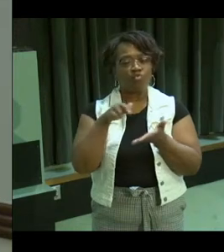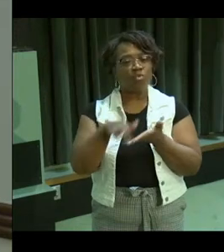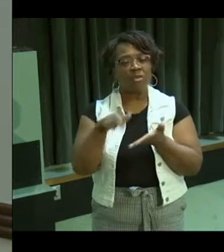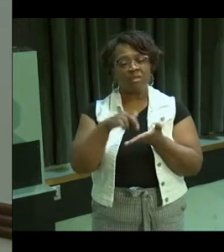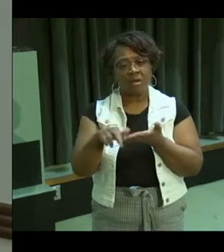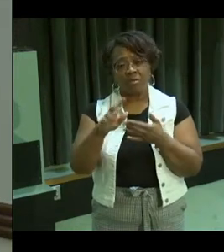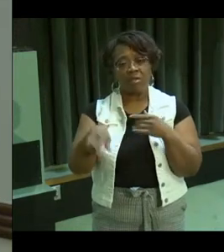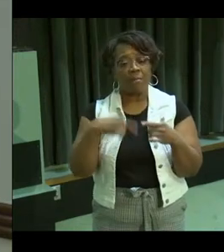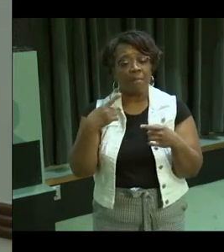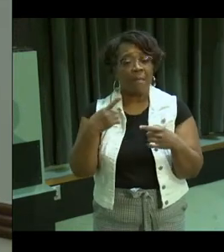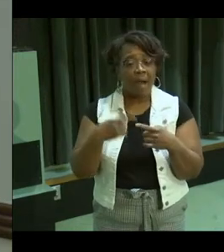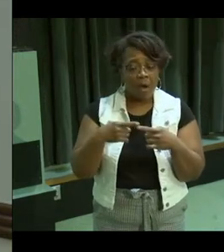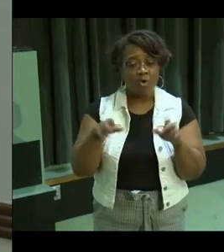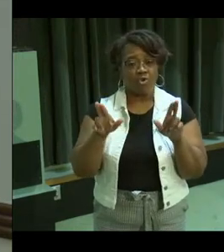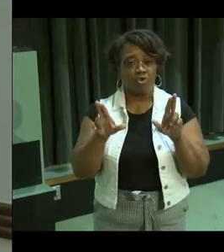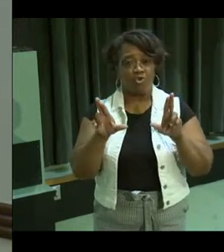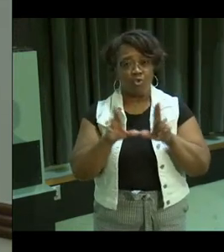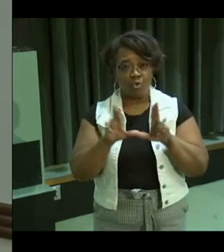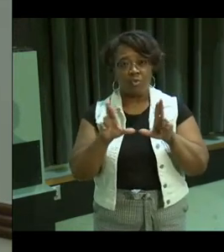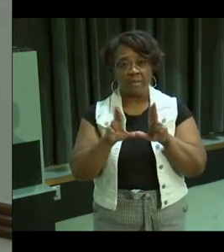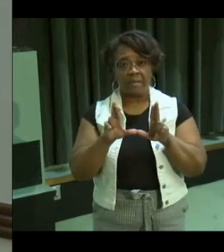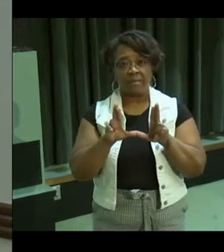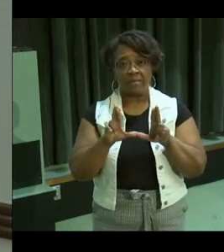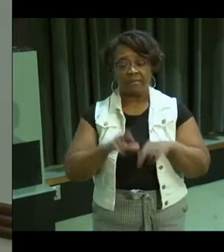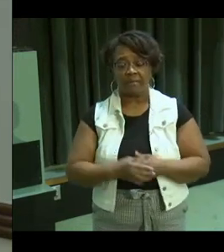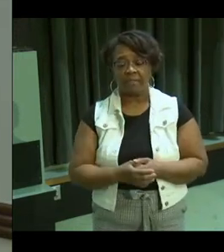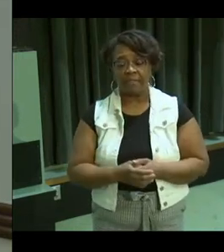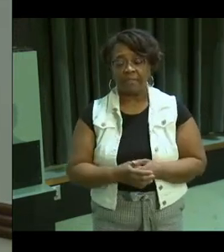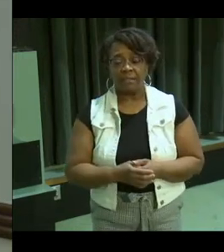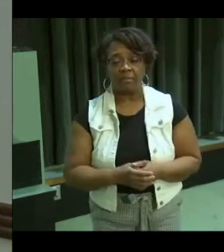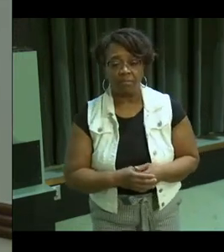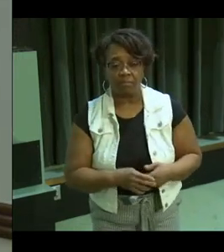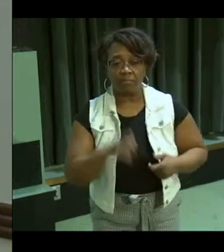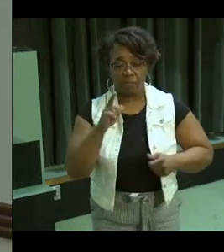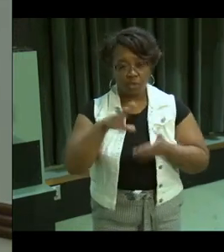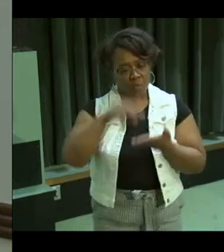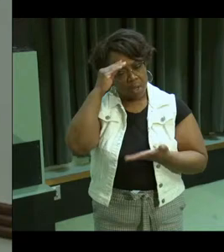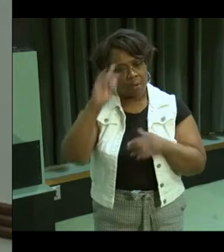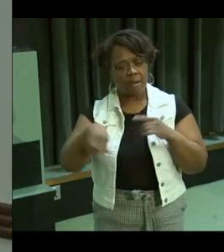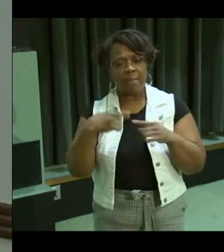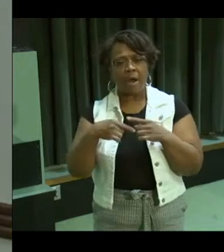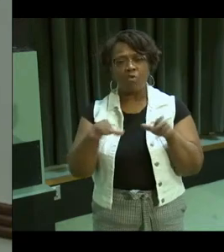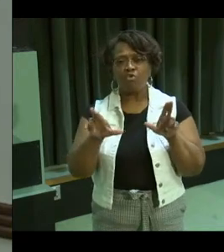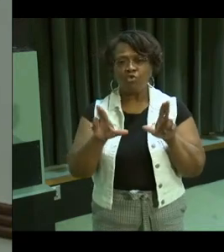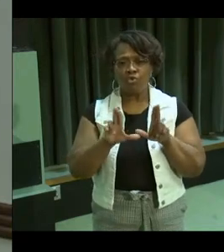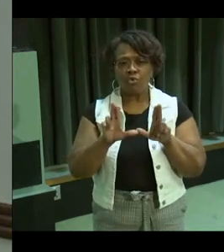some research on the effects of